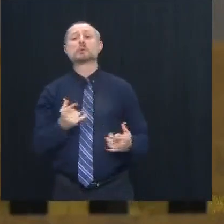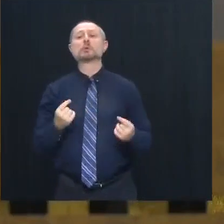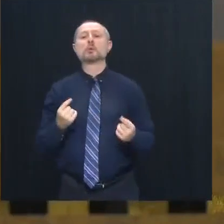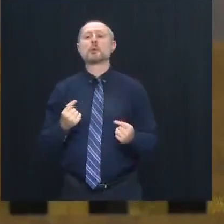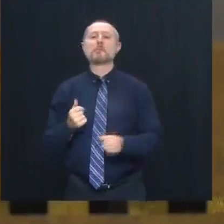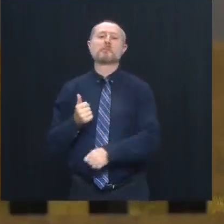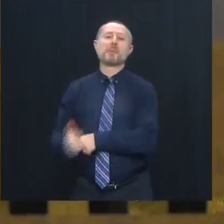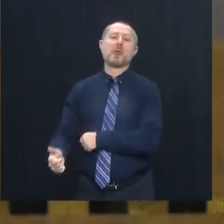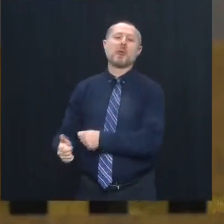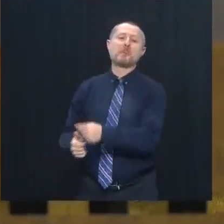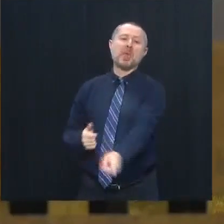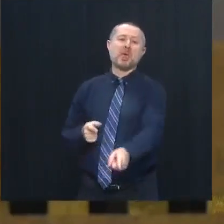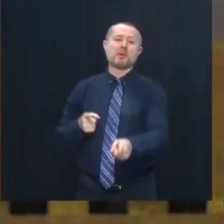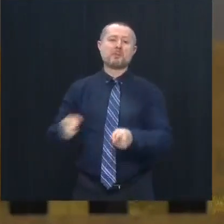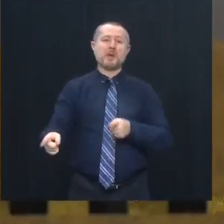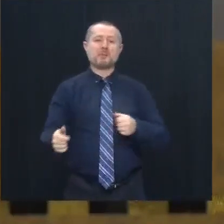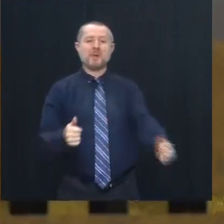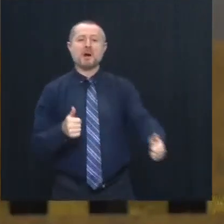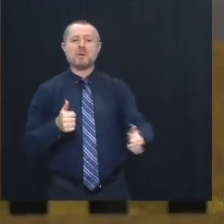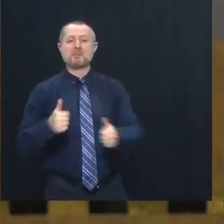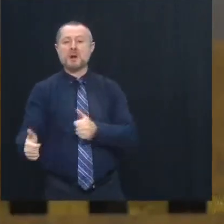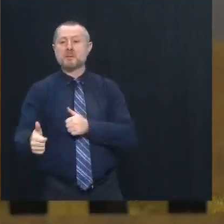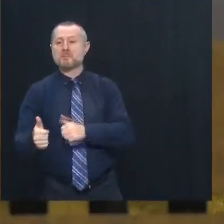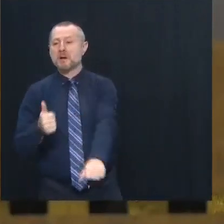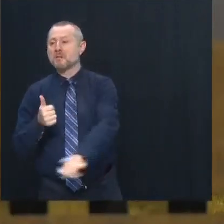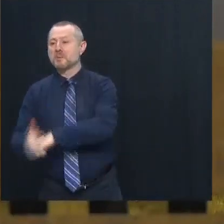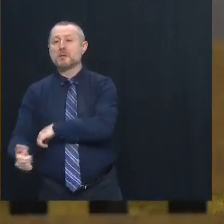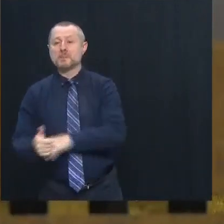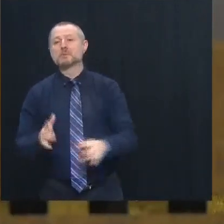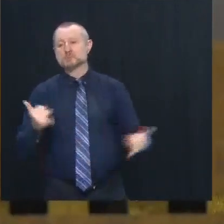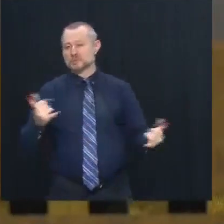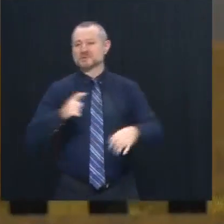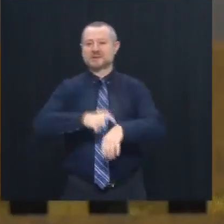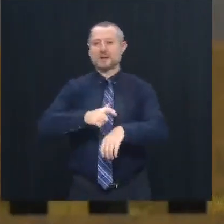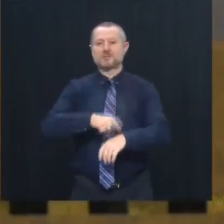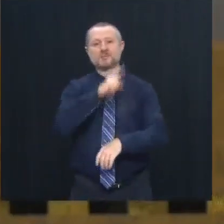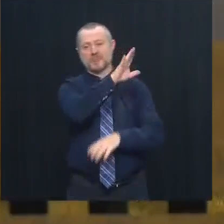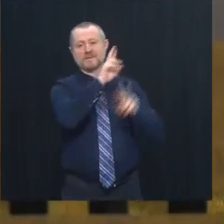THEY ONLY PROVIDED 140 MILLION. ALL THIS FEDERAL GOVERNMENT DOES